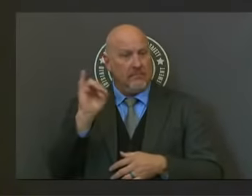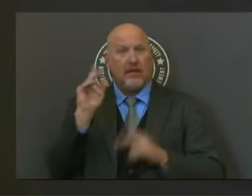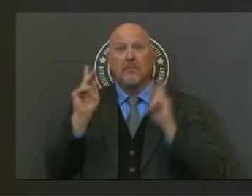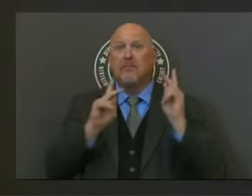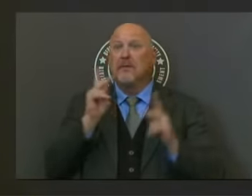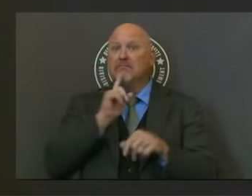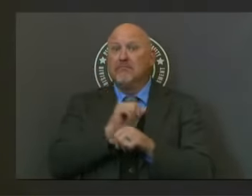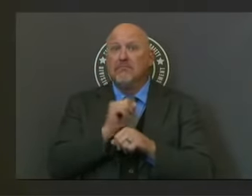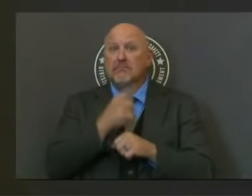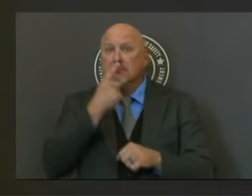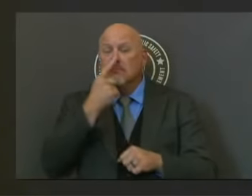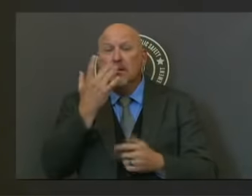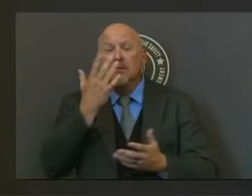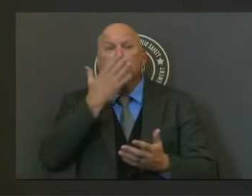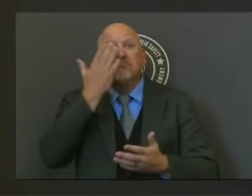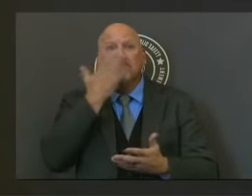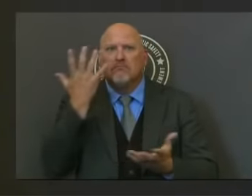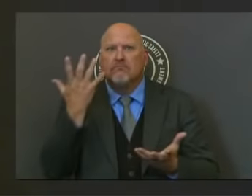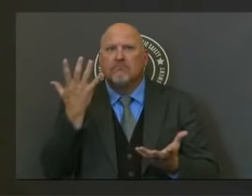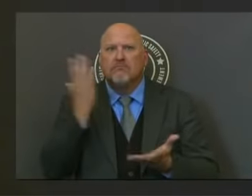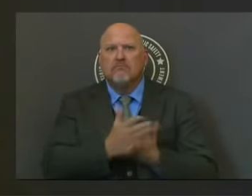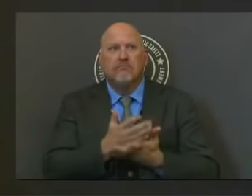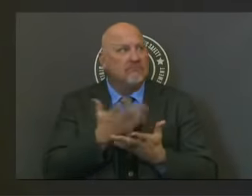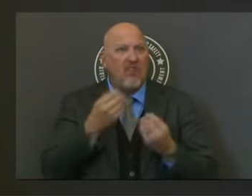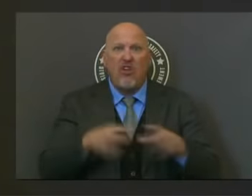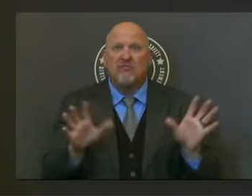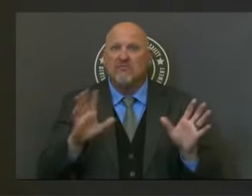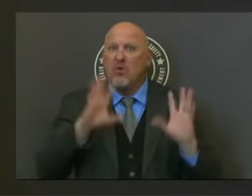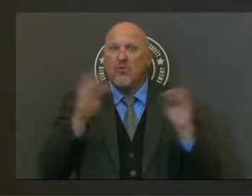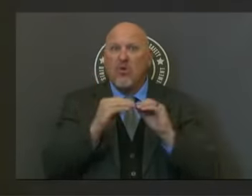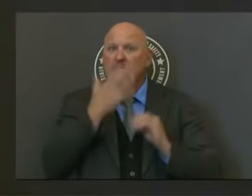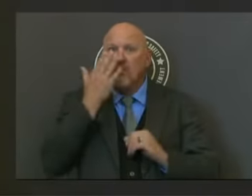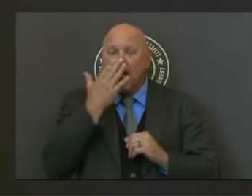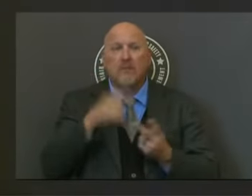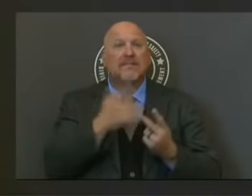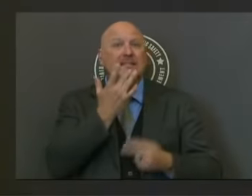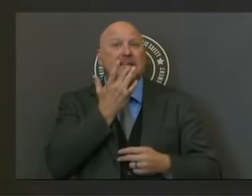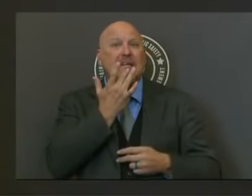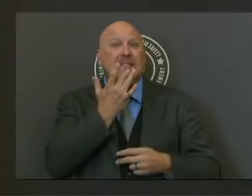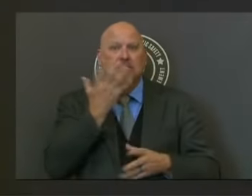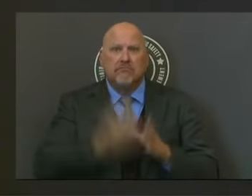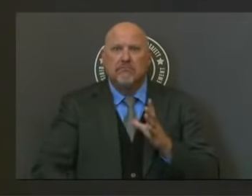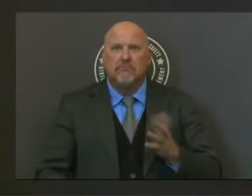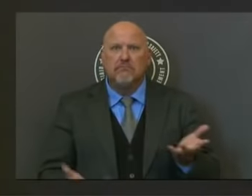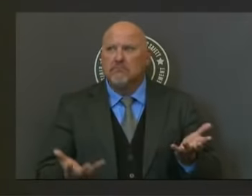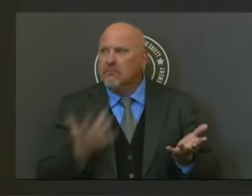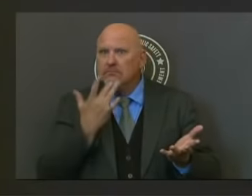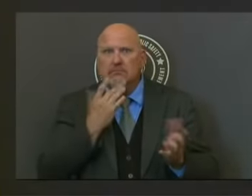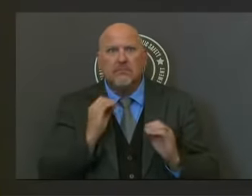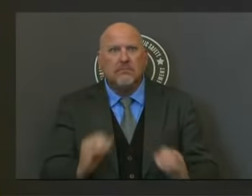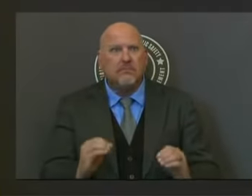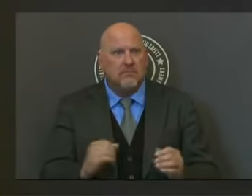I have a daughter who's three months